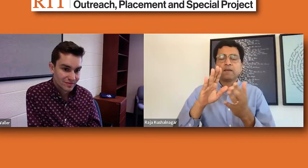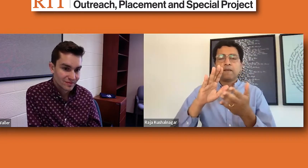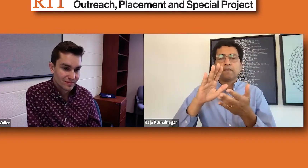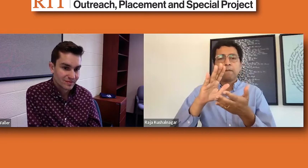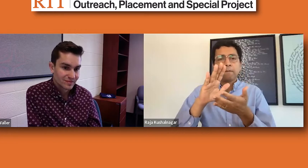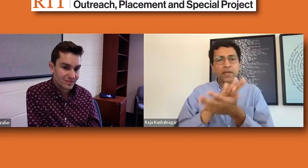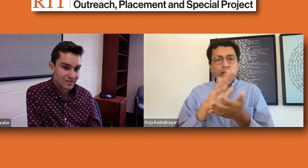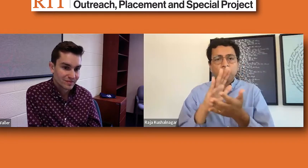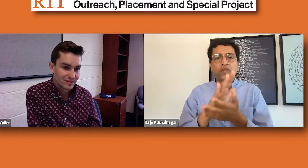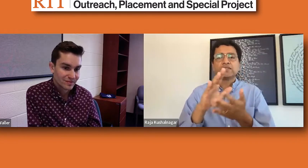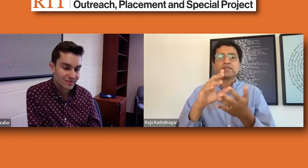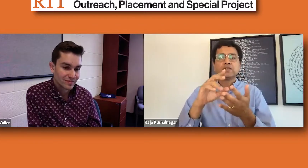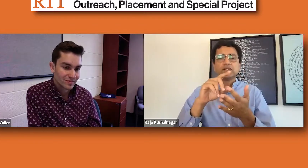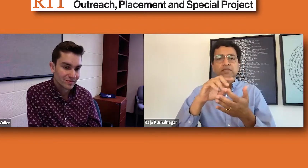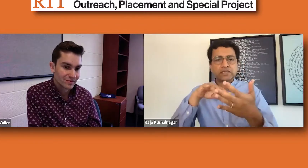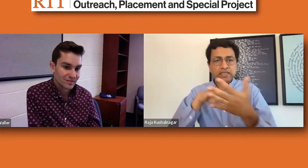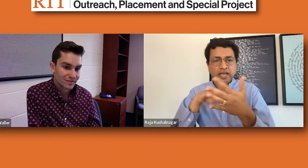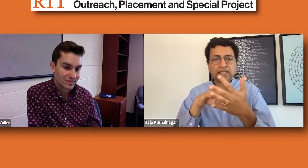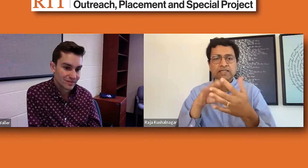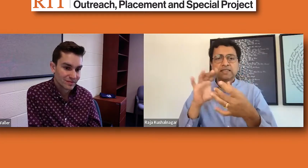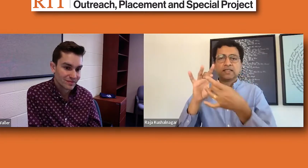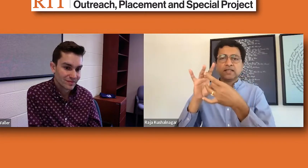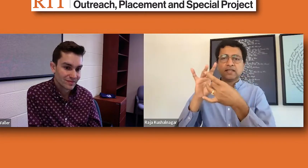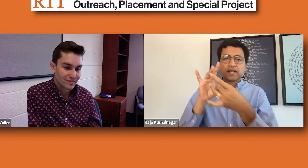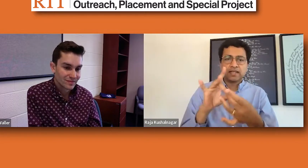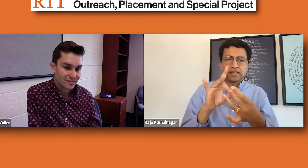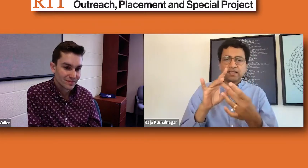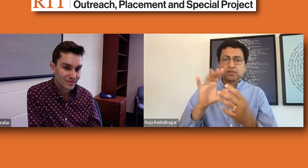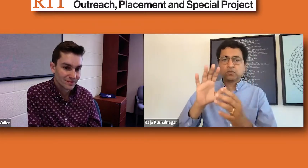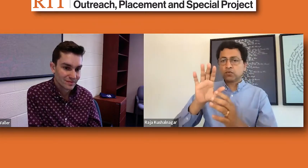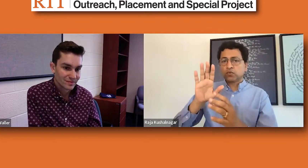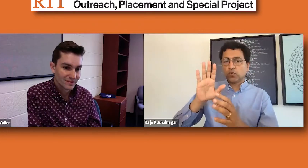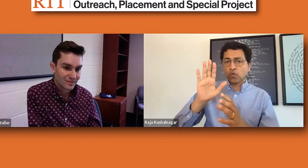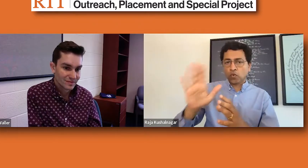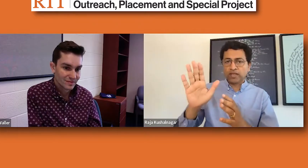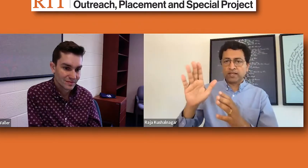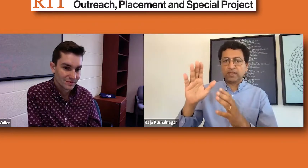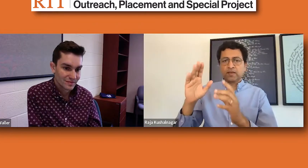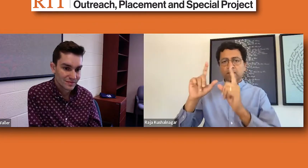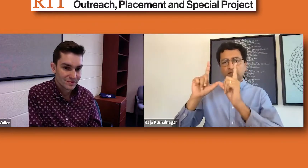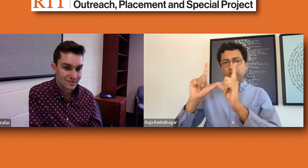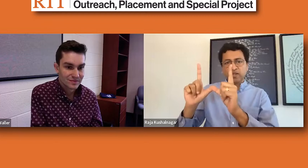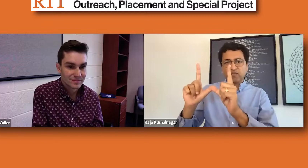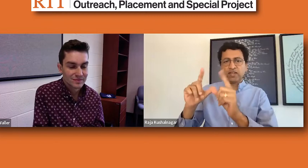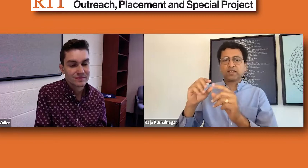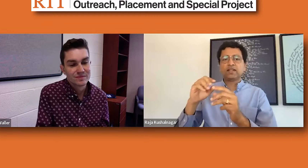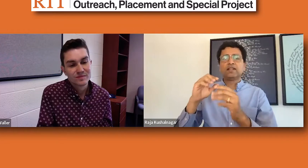from their backgrounds, you know,